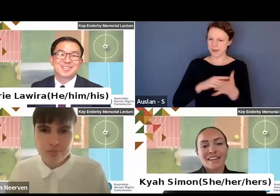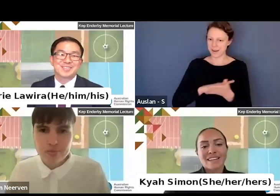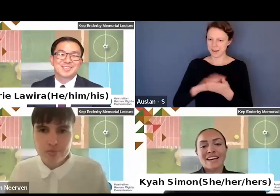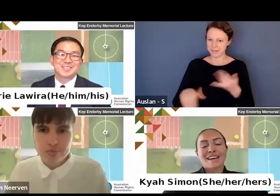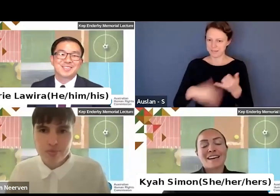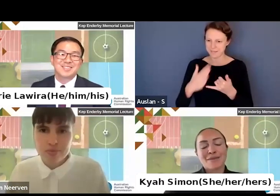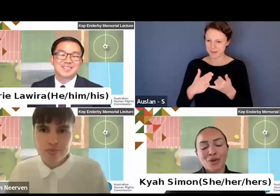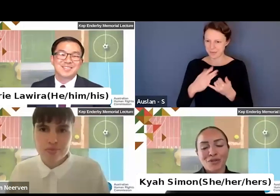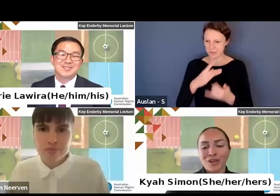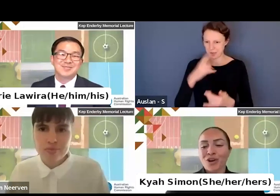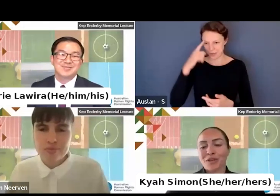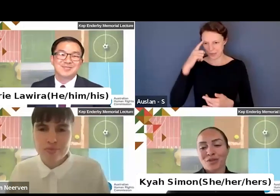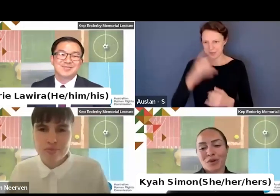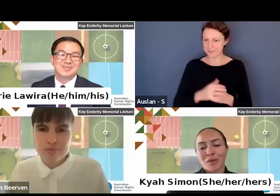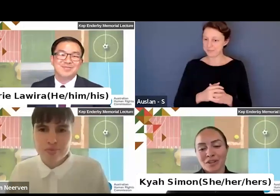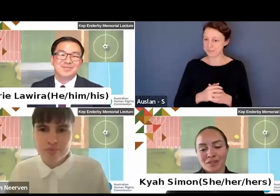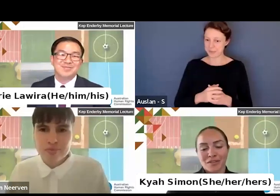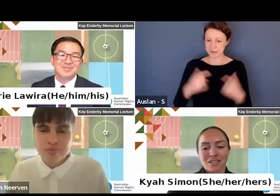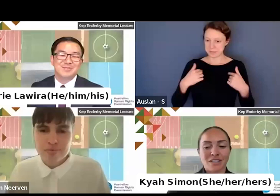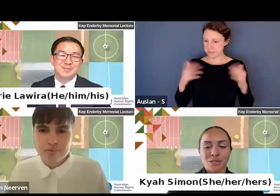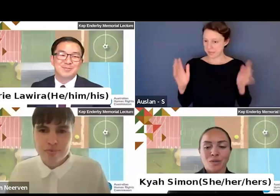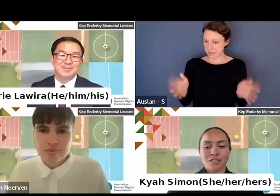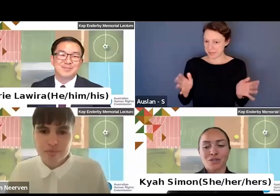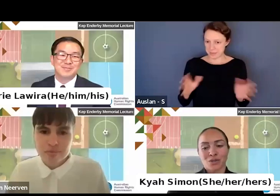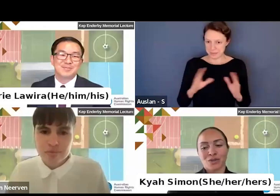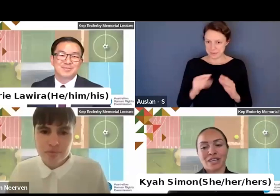Yeah, no further comments from me, but I obviously just want to say